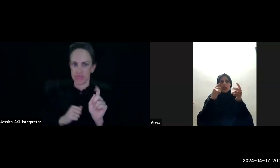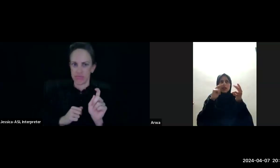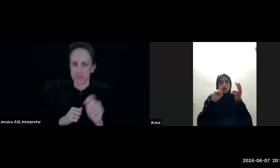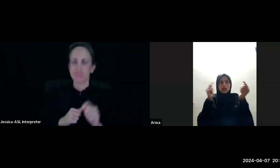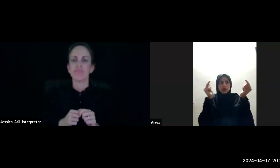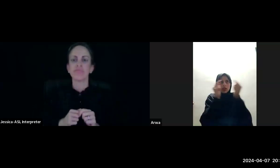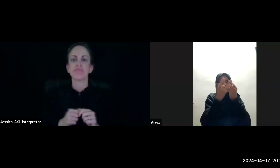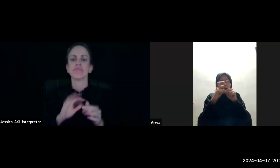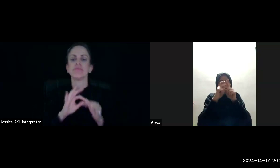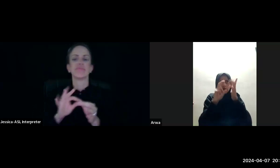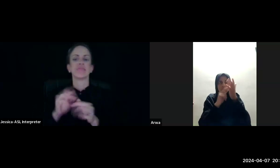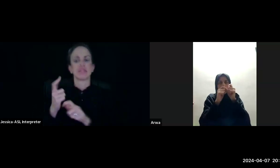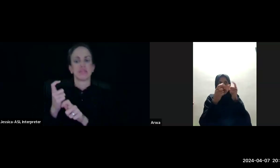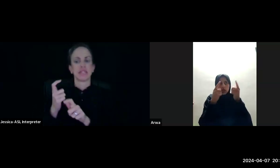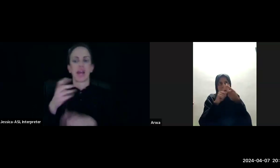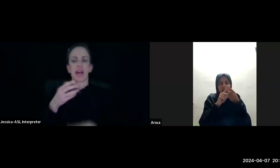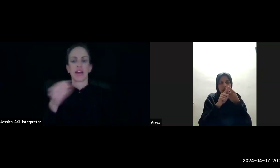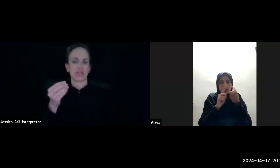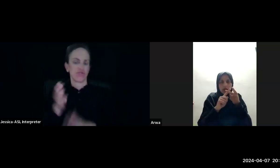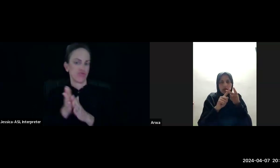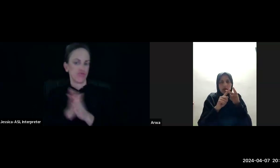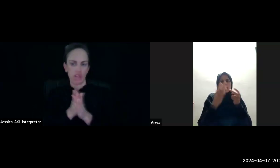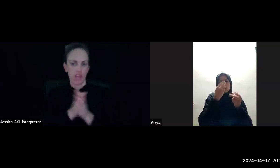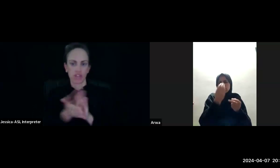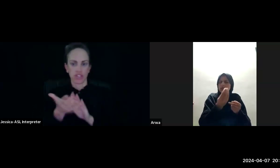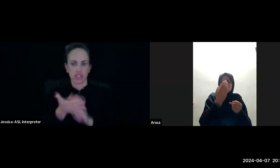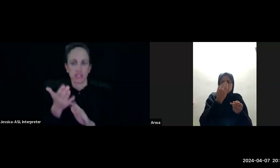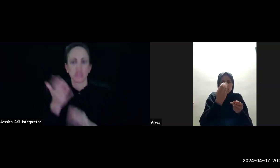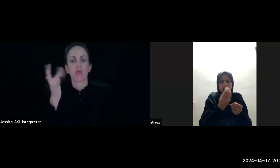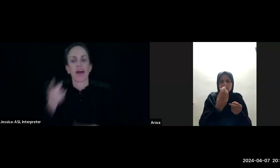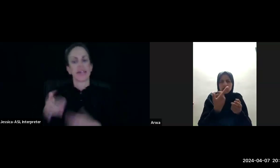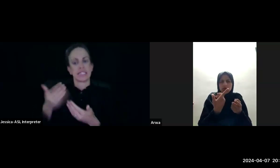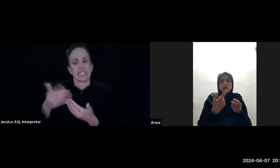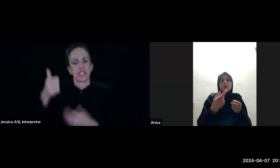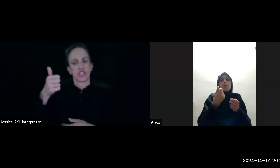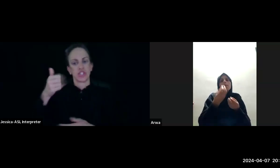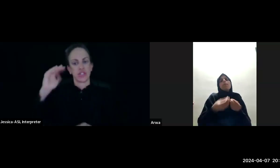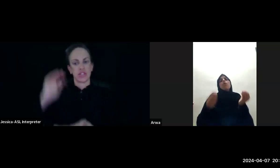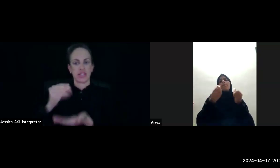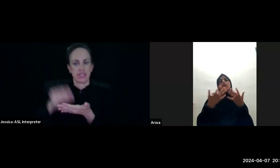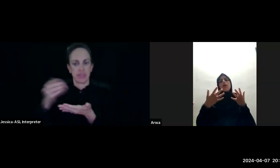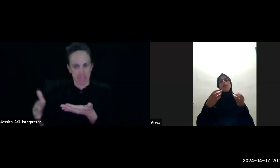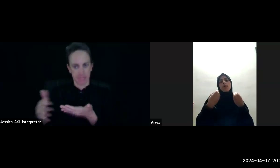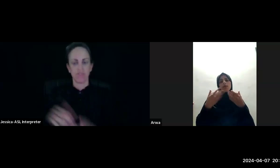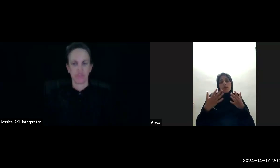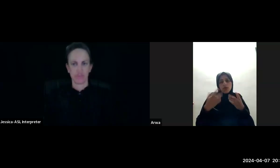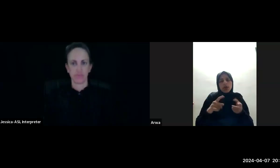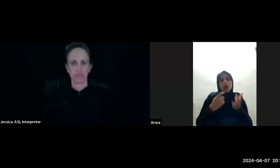interventions because it's much more easier, less expensive. so RNA interventions there are two types.